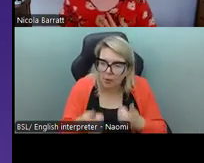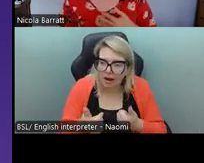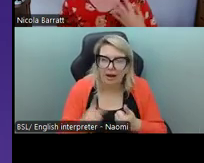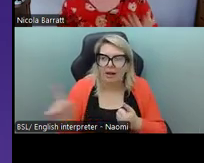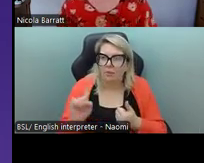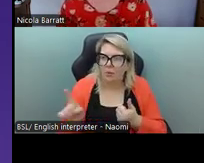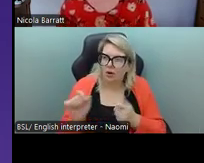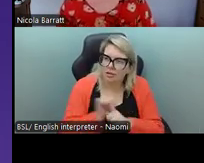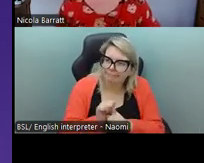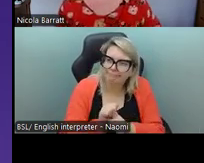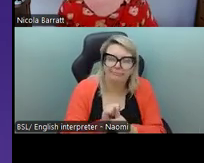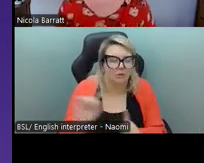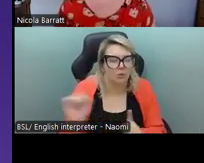why is it important to you?